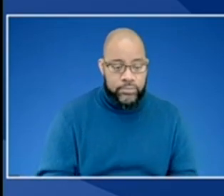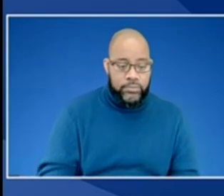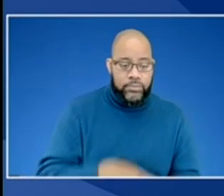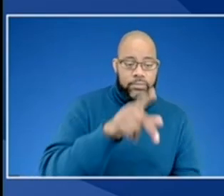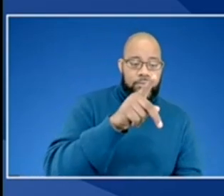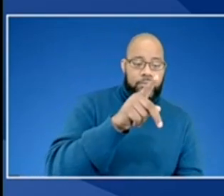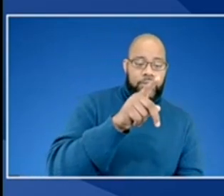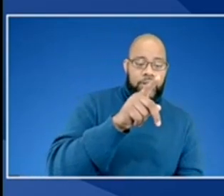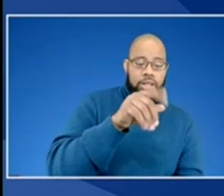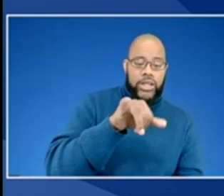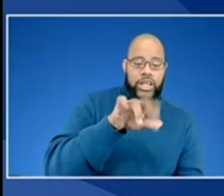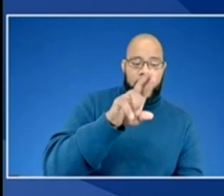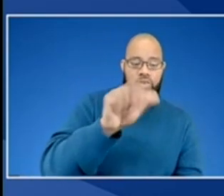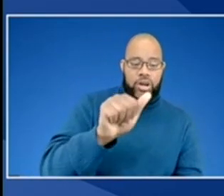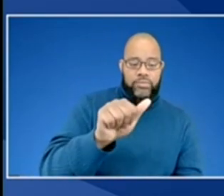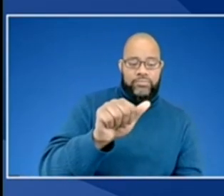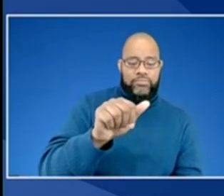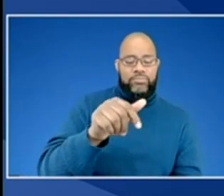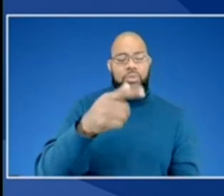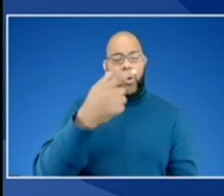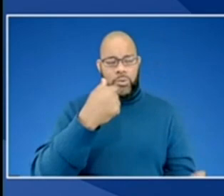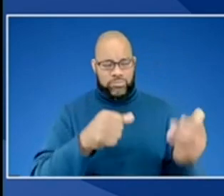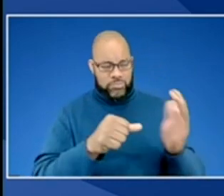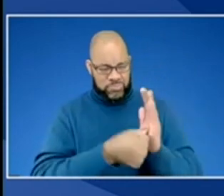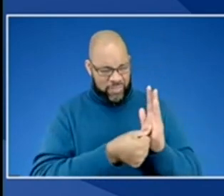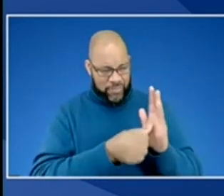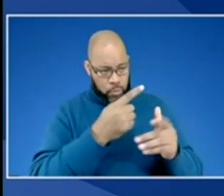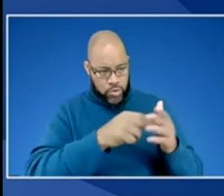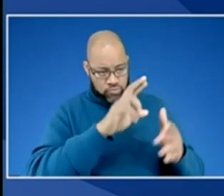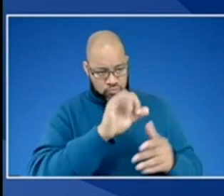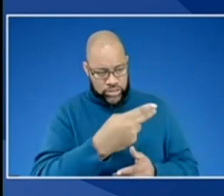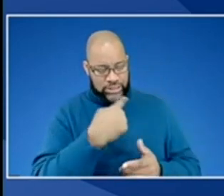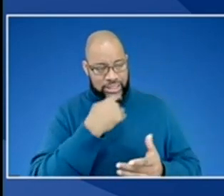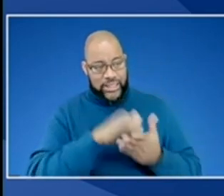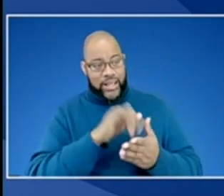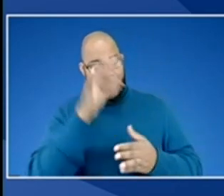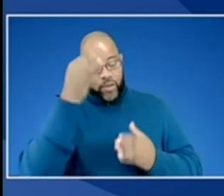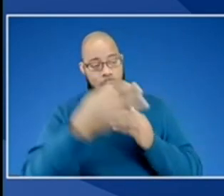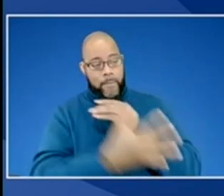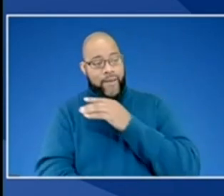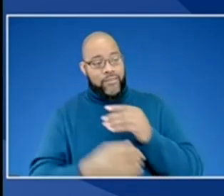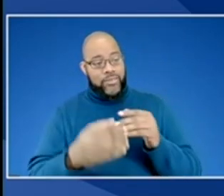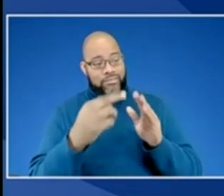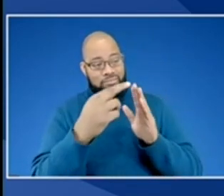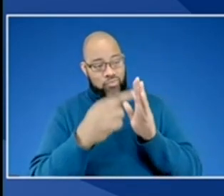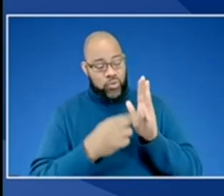I'd just like to second what Rich said, that the Federal poverty guidelines do not account for regional differences in the